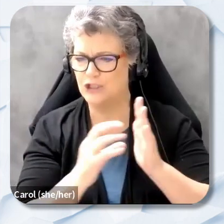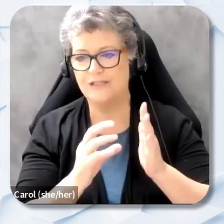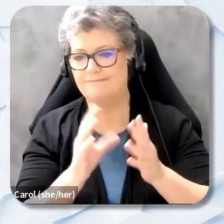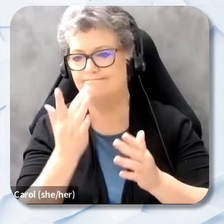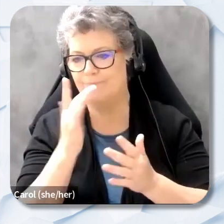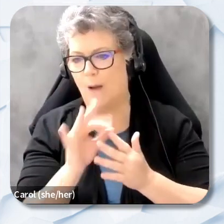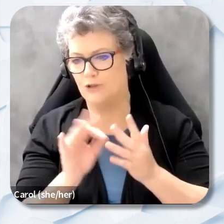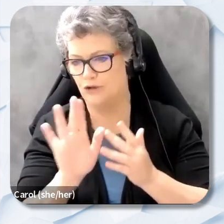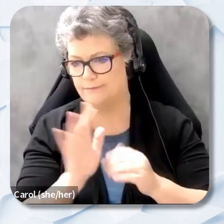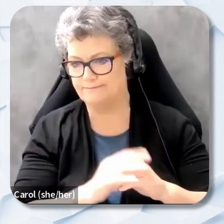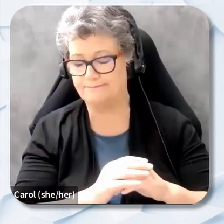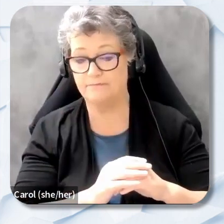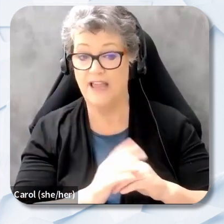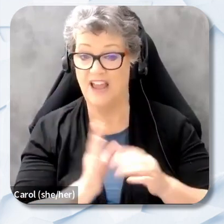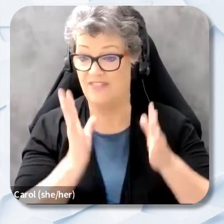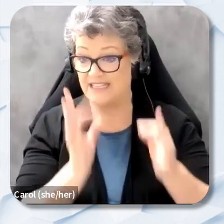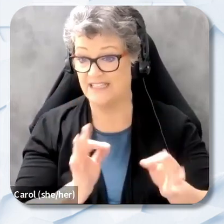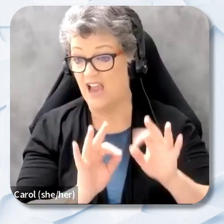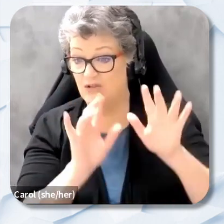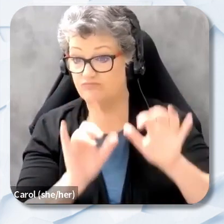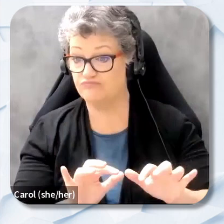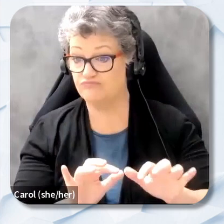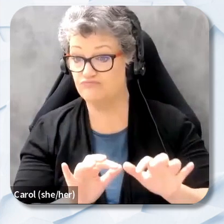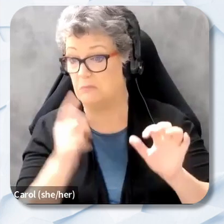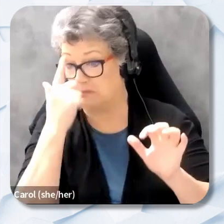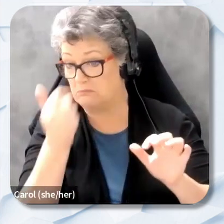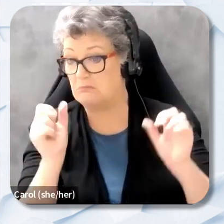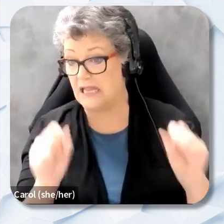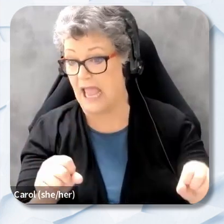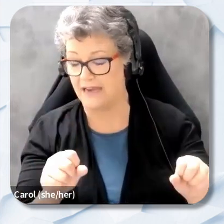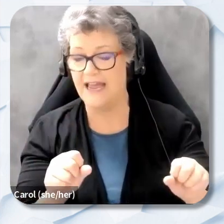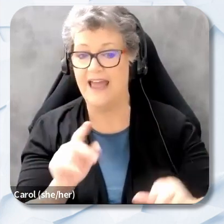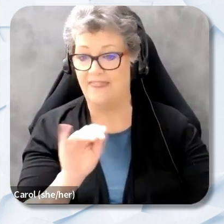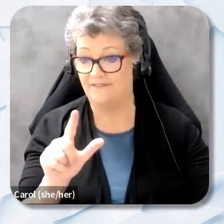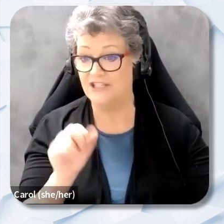If the LEA chooses to complete this section, then the fiscal agent will be included on